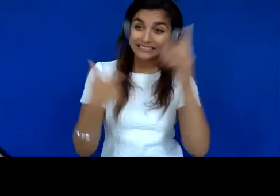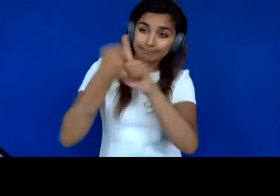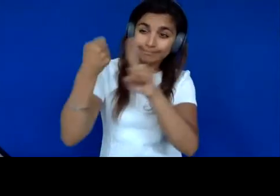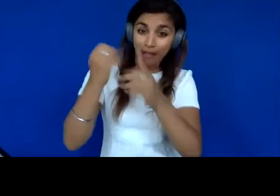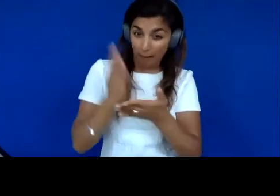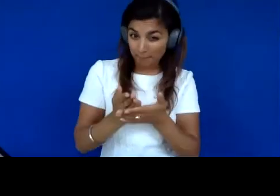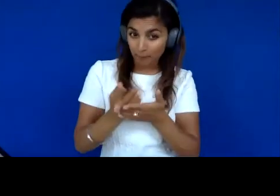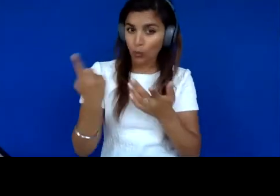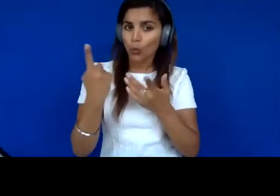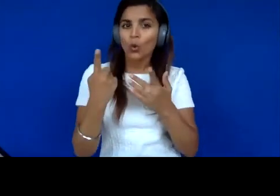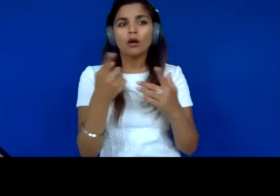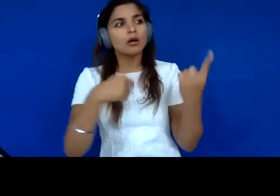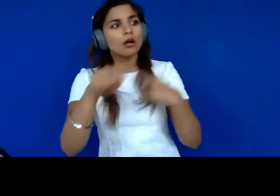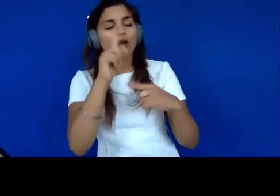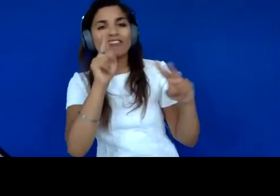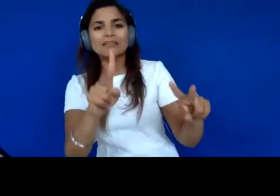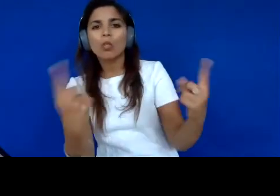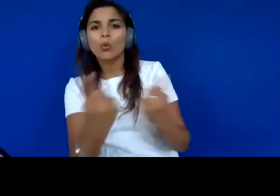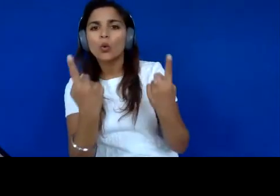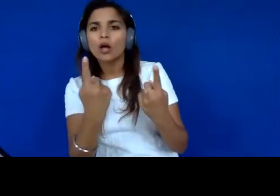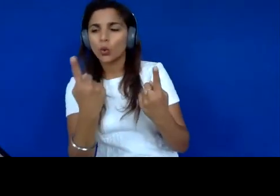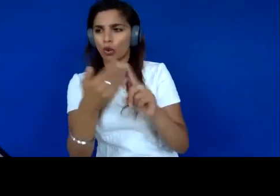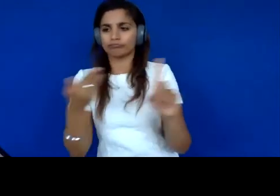effect might this have on shaping and reinforcing public stereotypes and